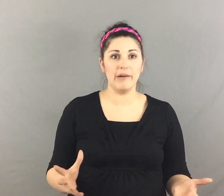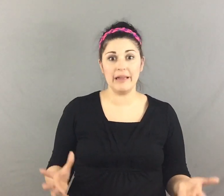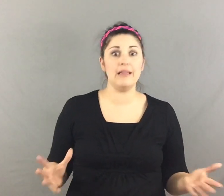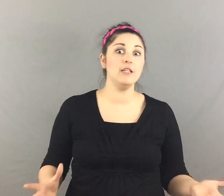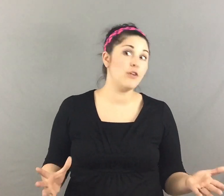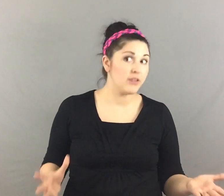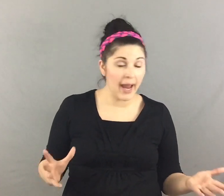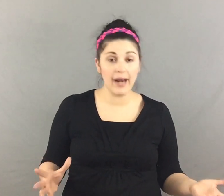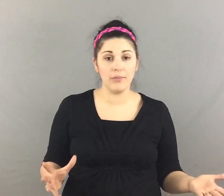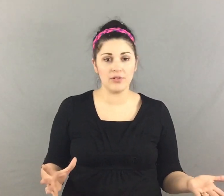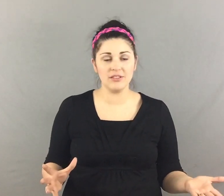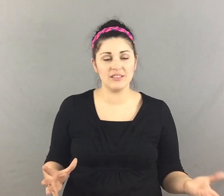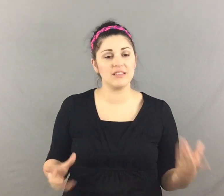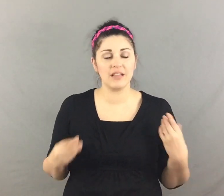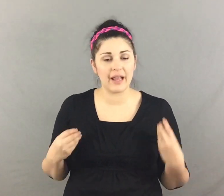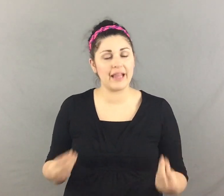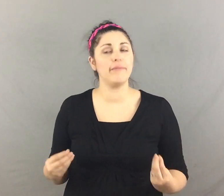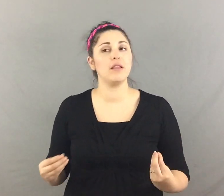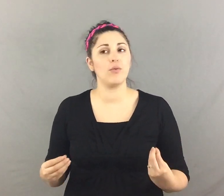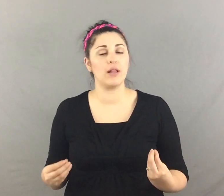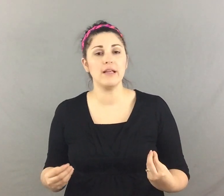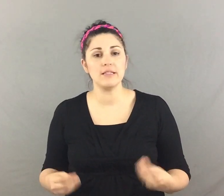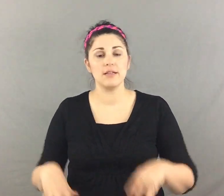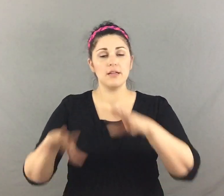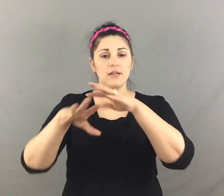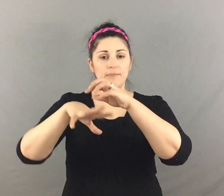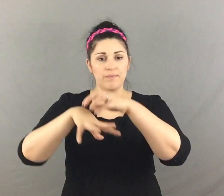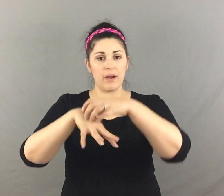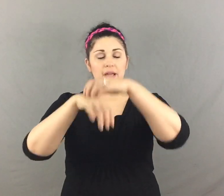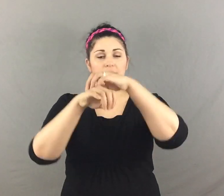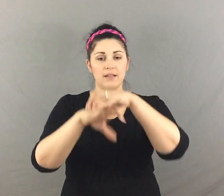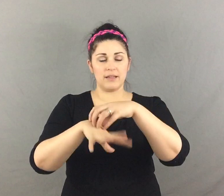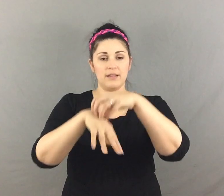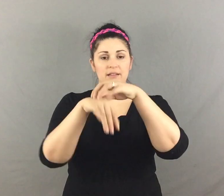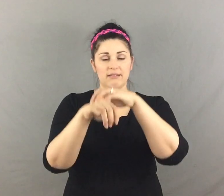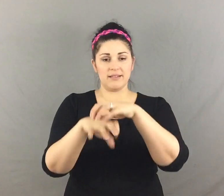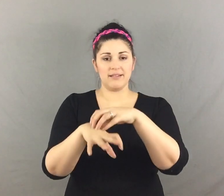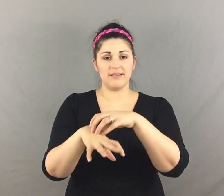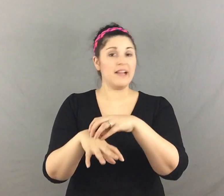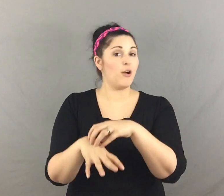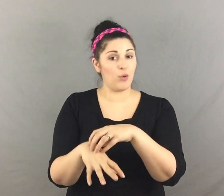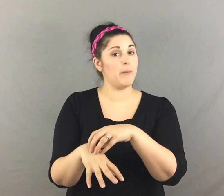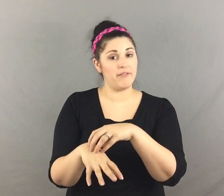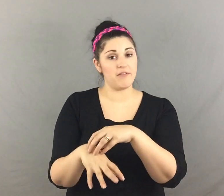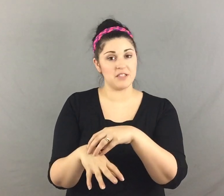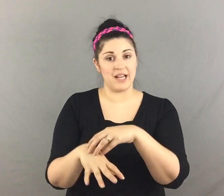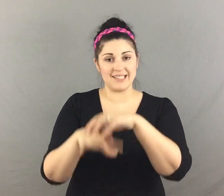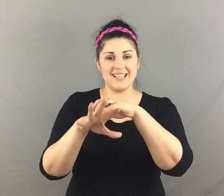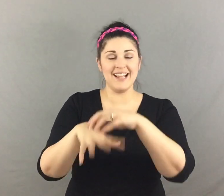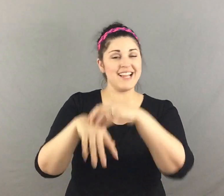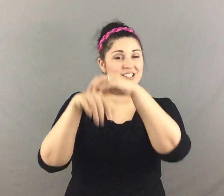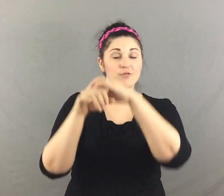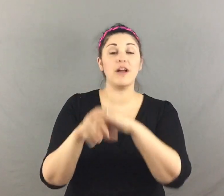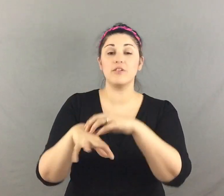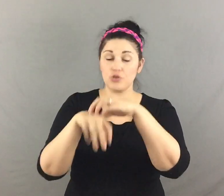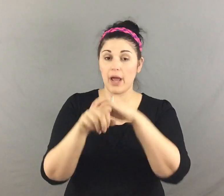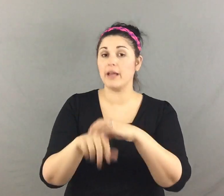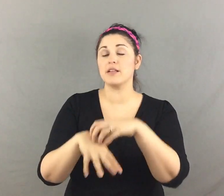one of my least favorite animals. They give me the willies, but one of my favorite signs, it's just fun. Try it.